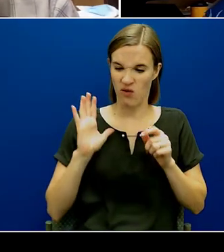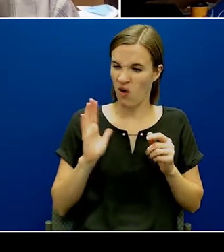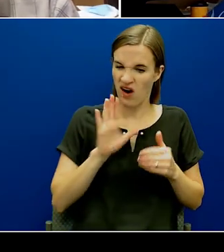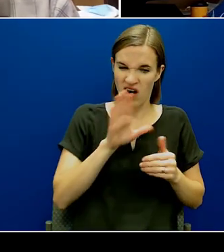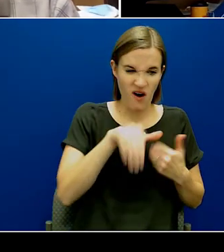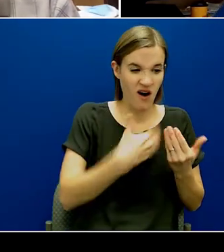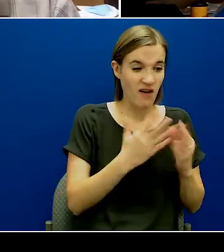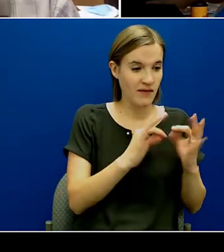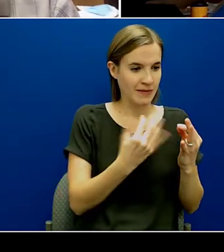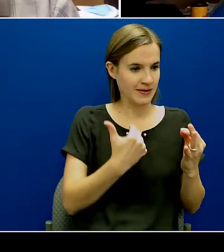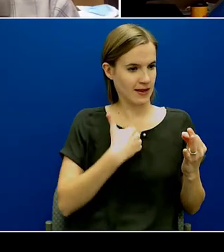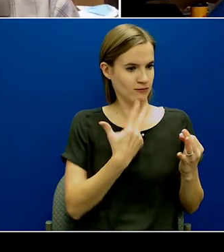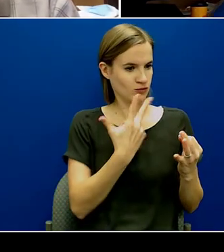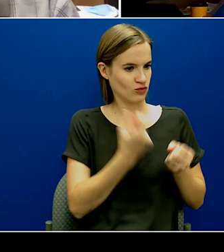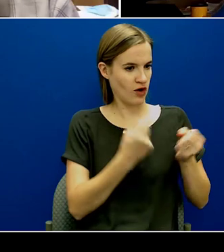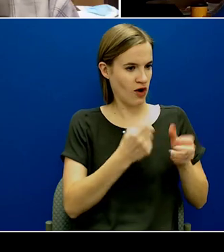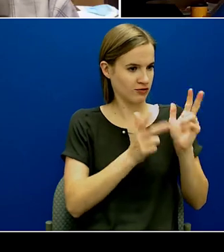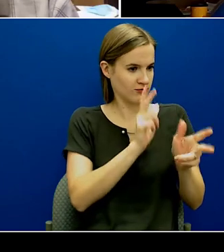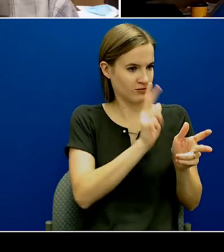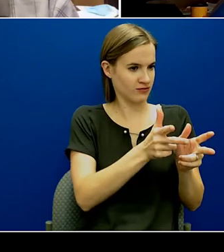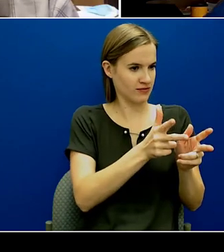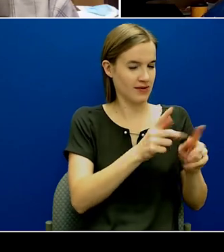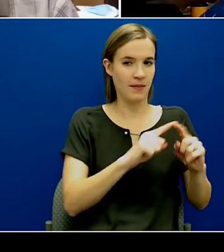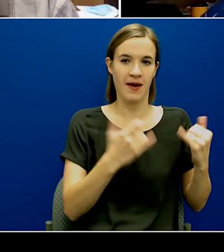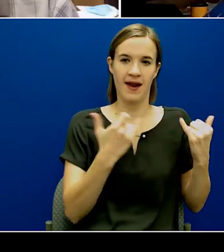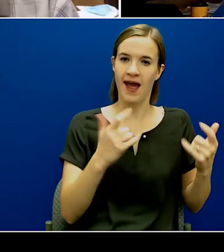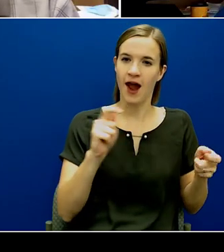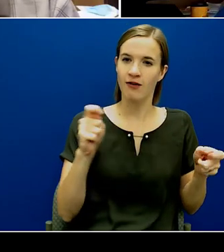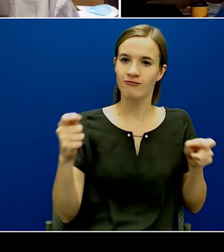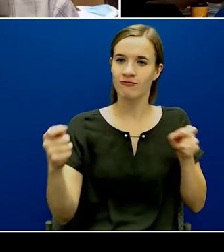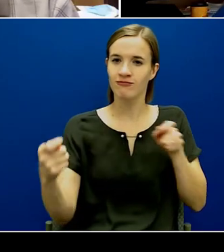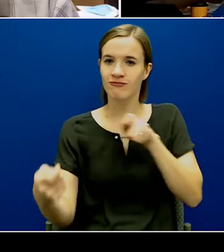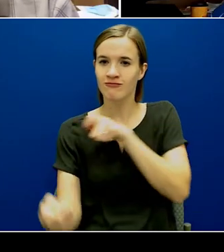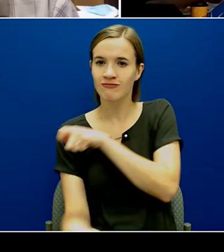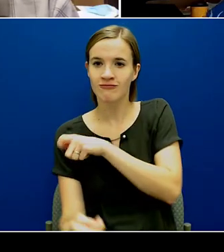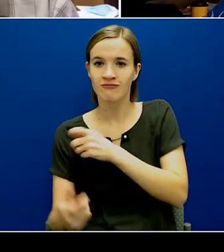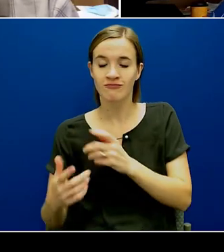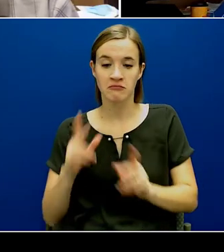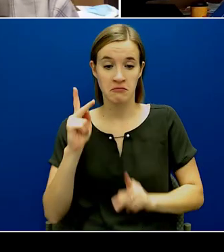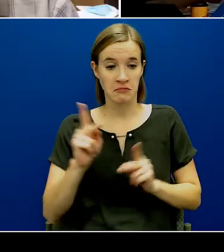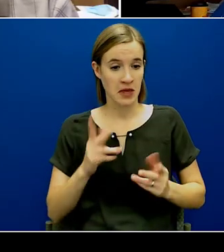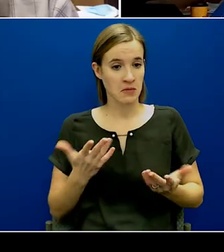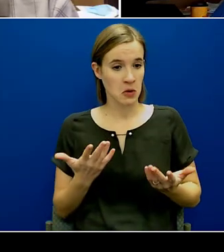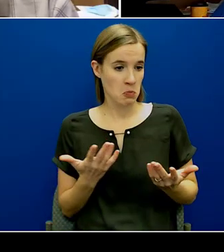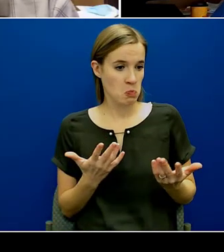They're walking more, as you know, we have bike paths and walking paths. And so to have